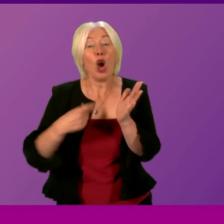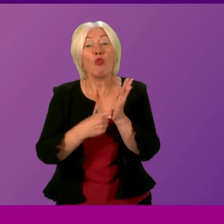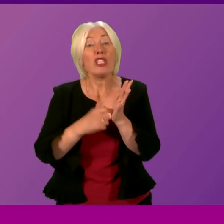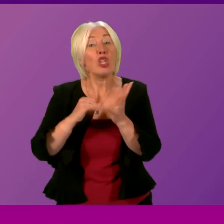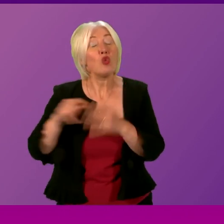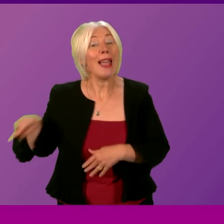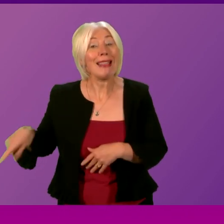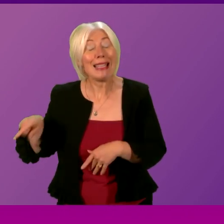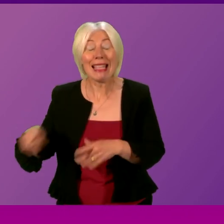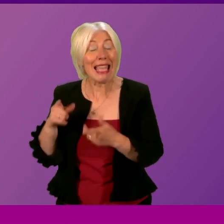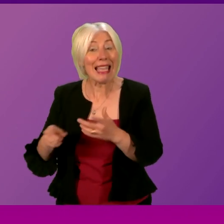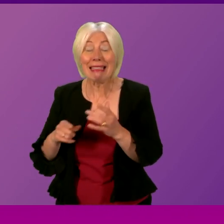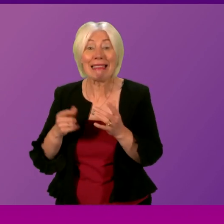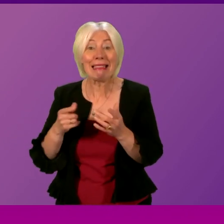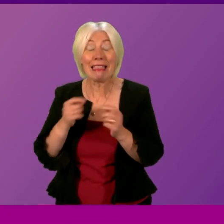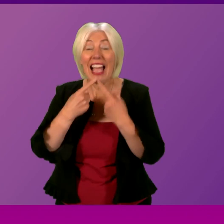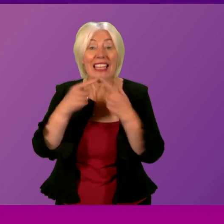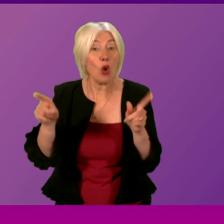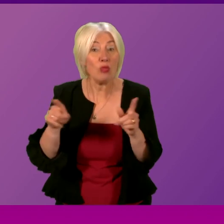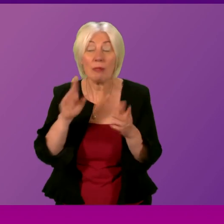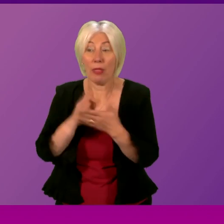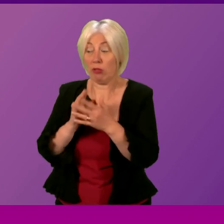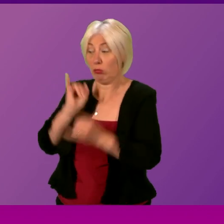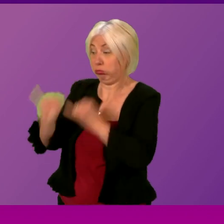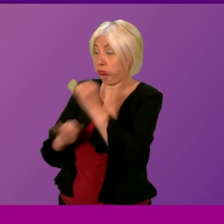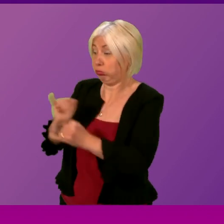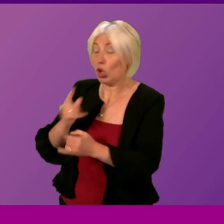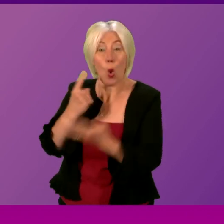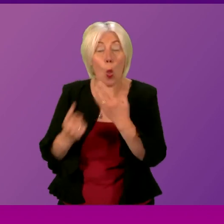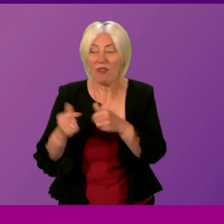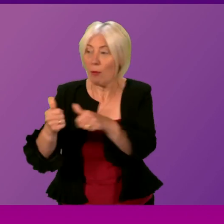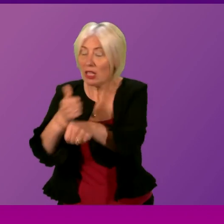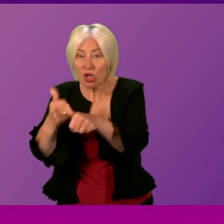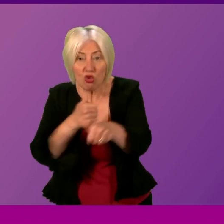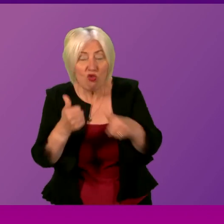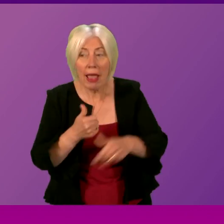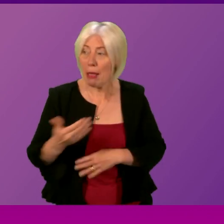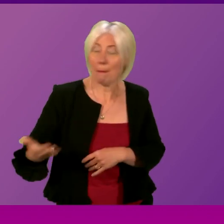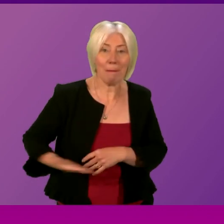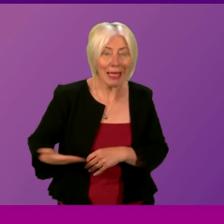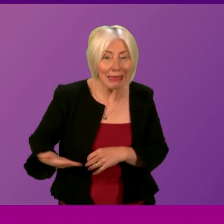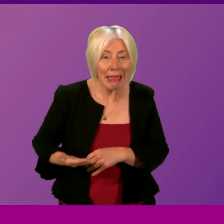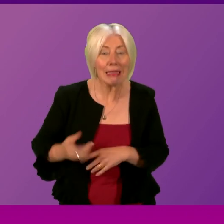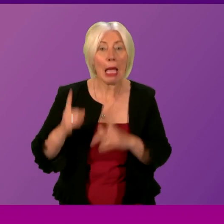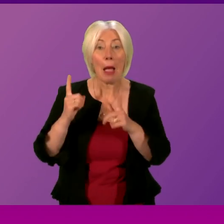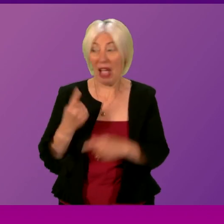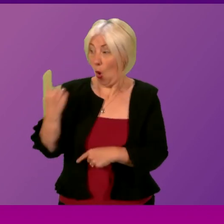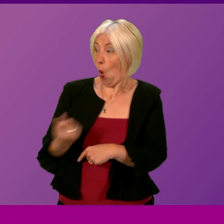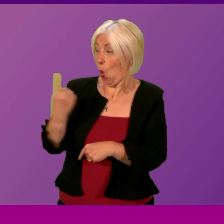of blistering criticism, not just from industry and business but from some of his own party’s